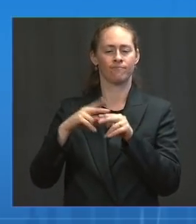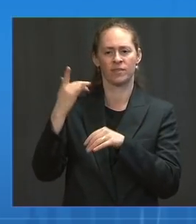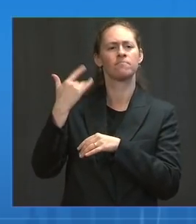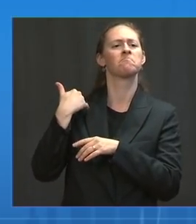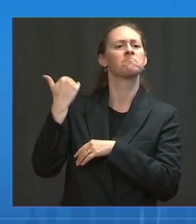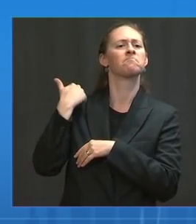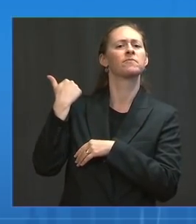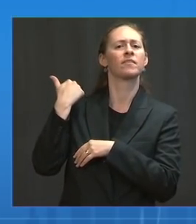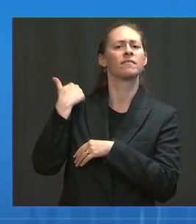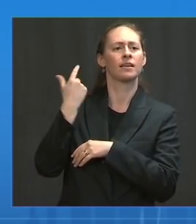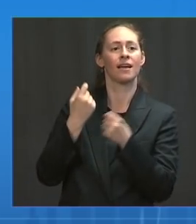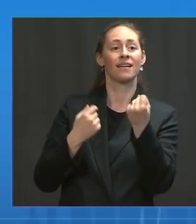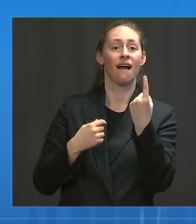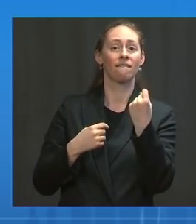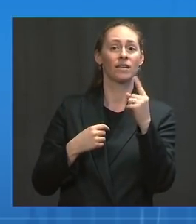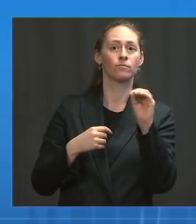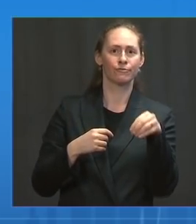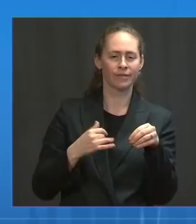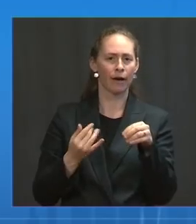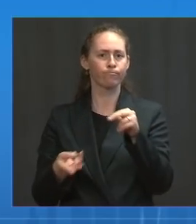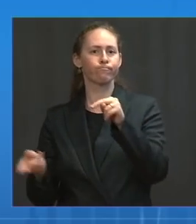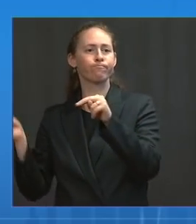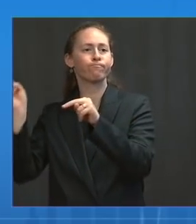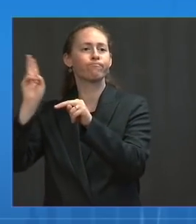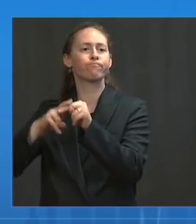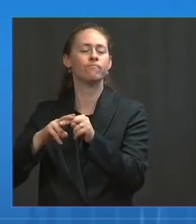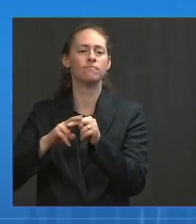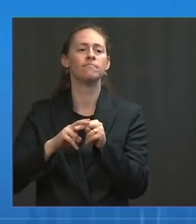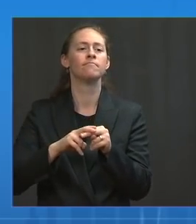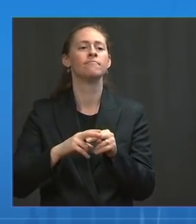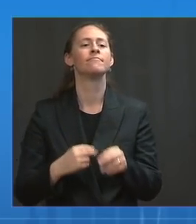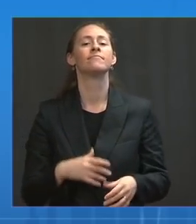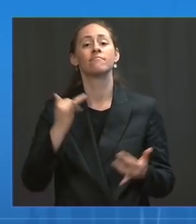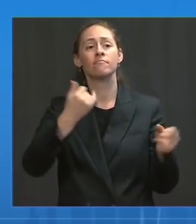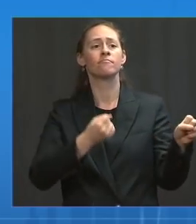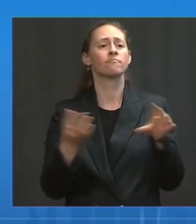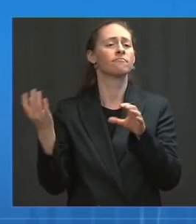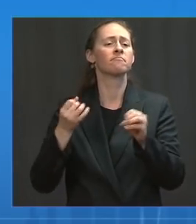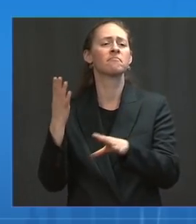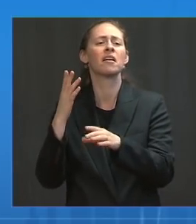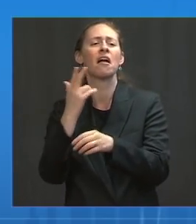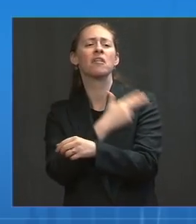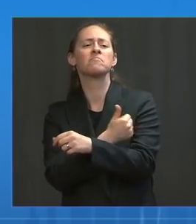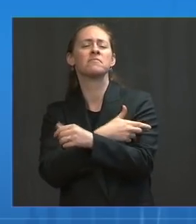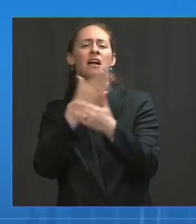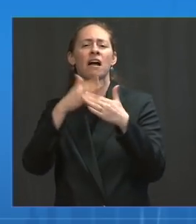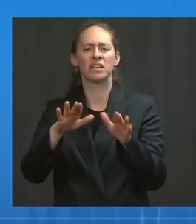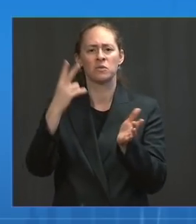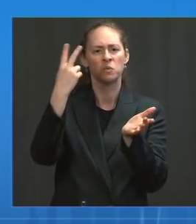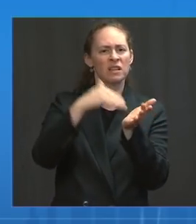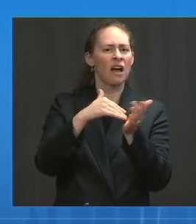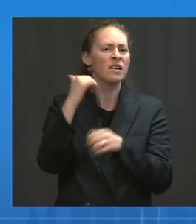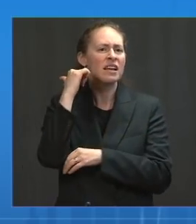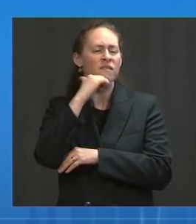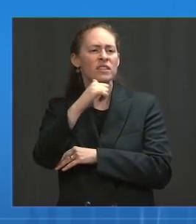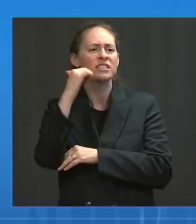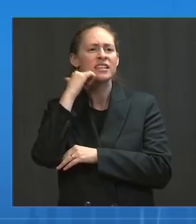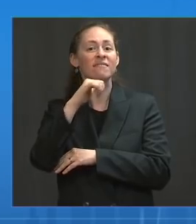The seven day average of hospital admissions is about 2,000 per day. This also represents an increase of about 7 percent